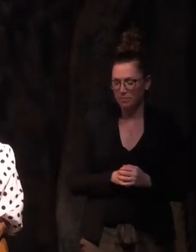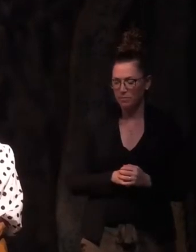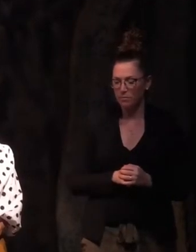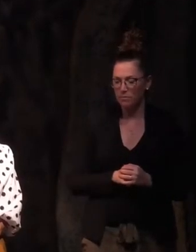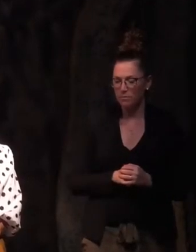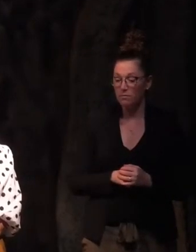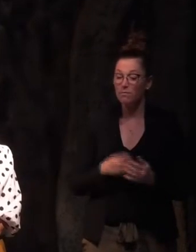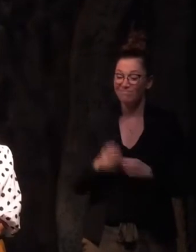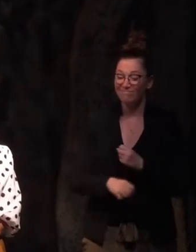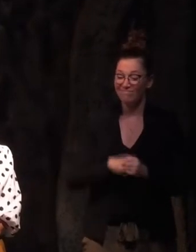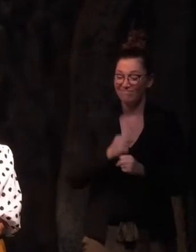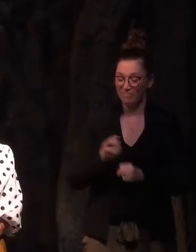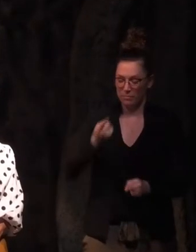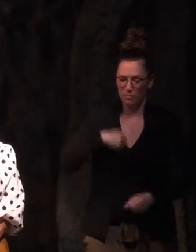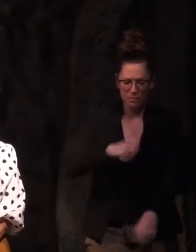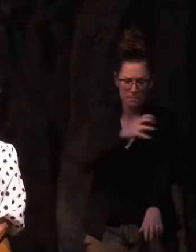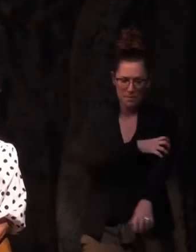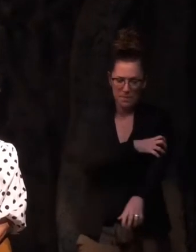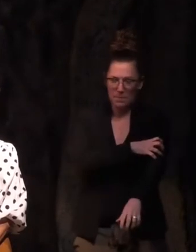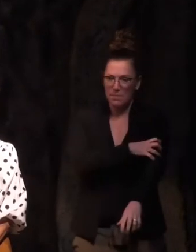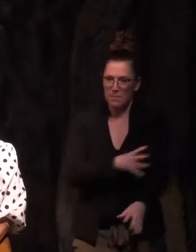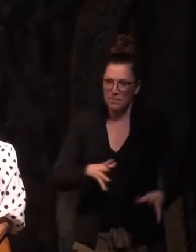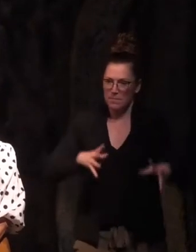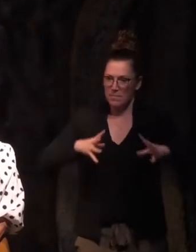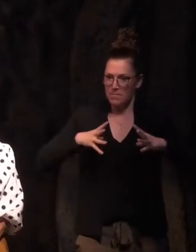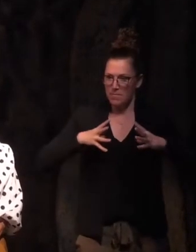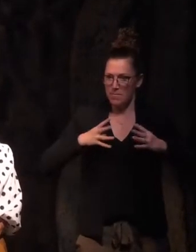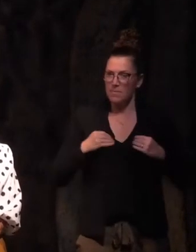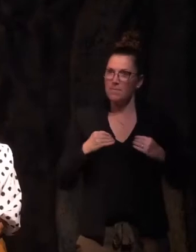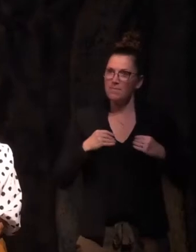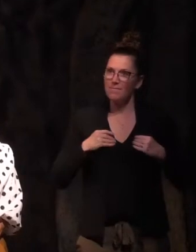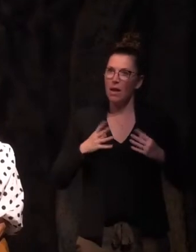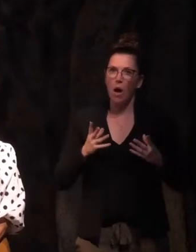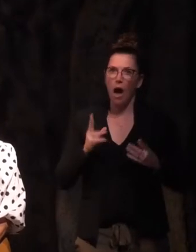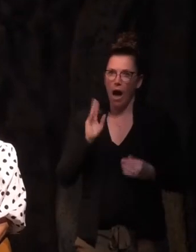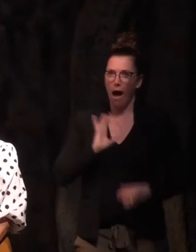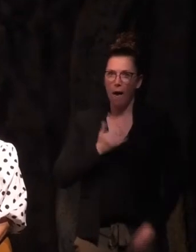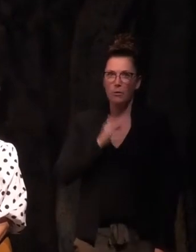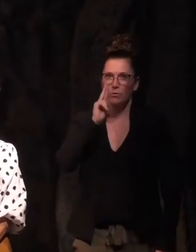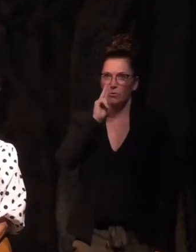underline our uniqueness, and celebrate our collective will, to build the kind of theater in our country